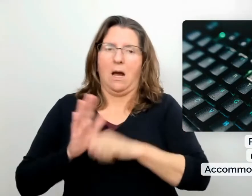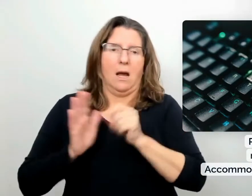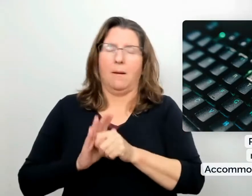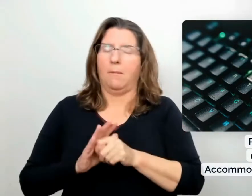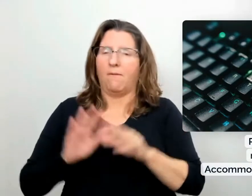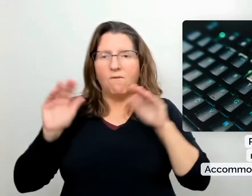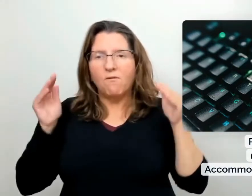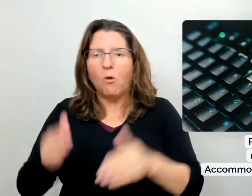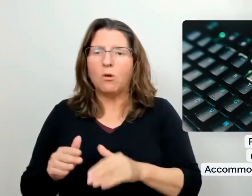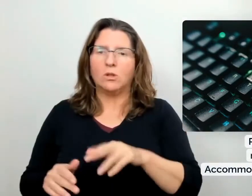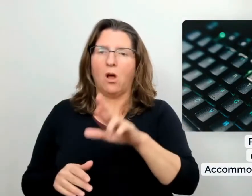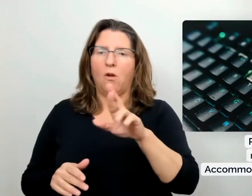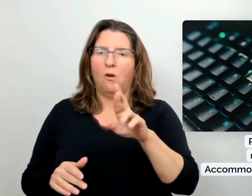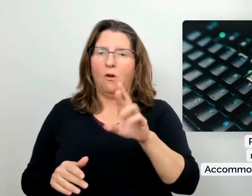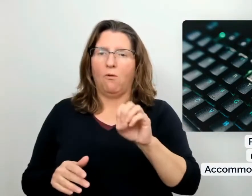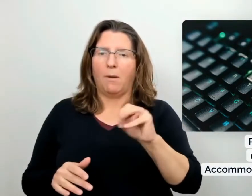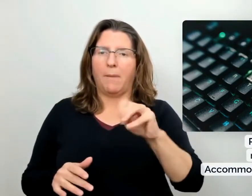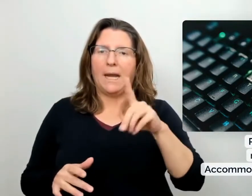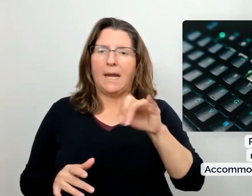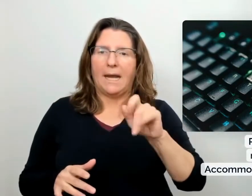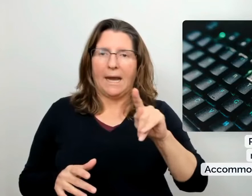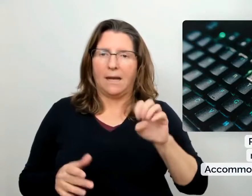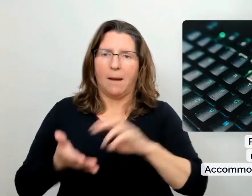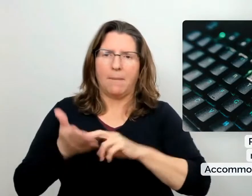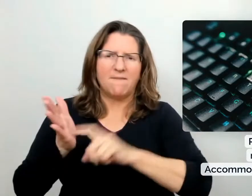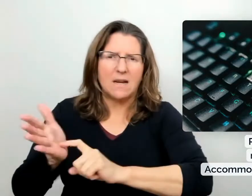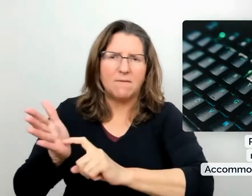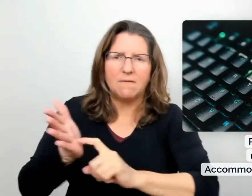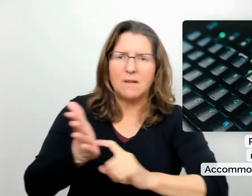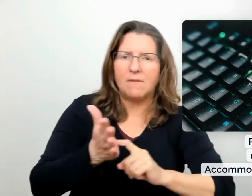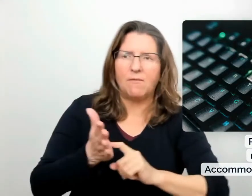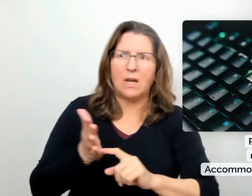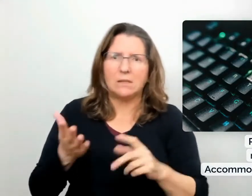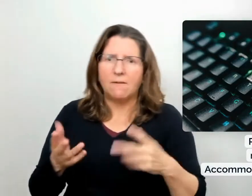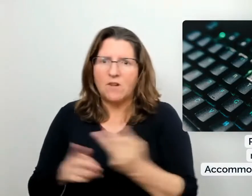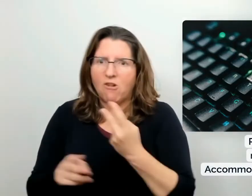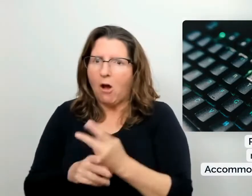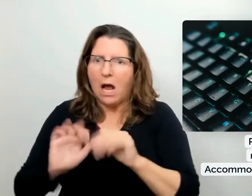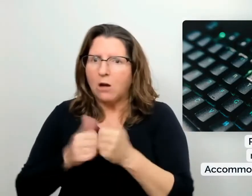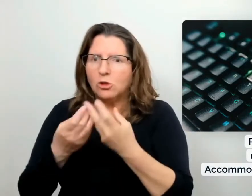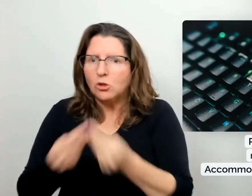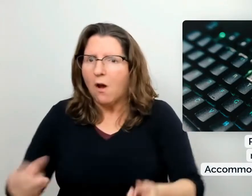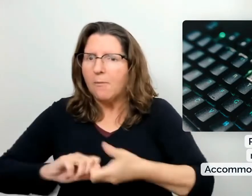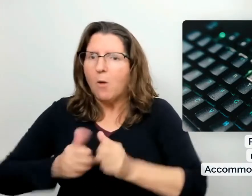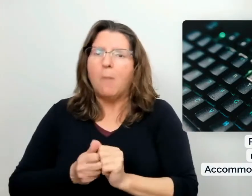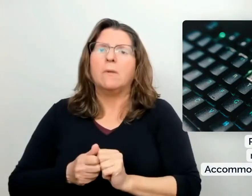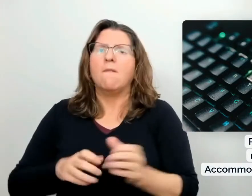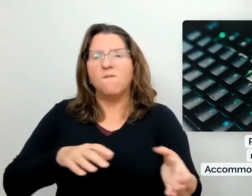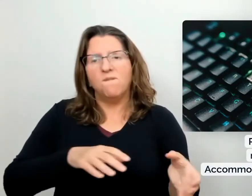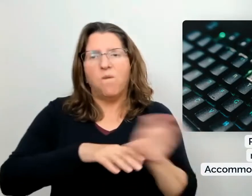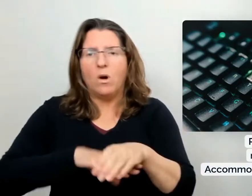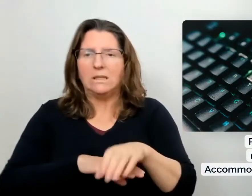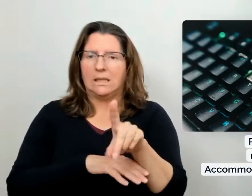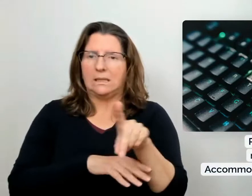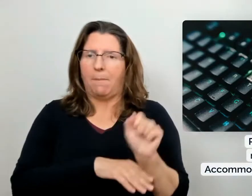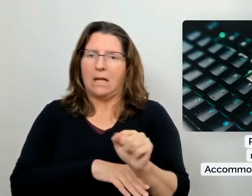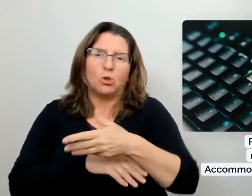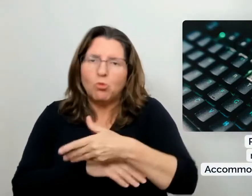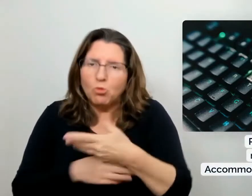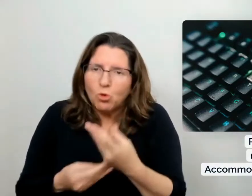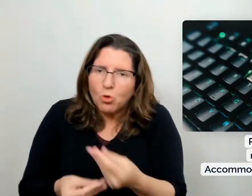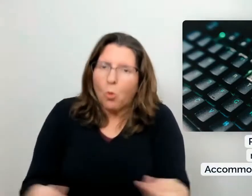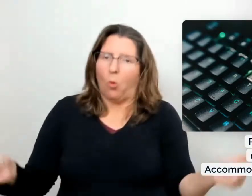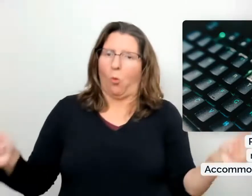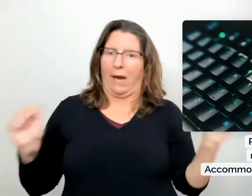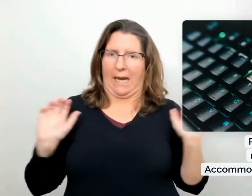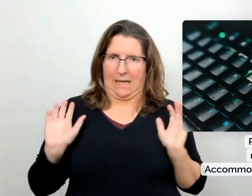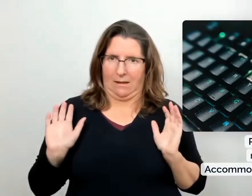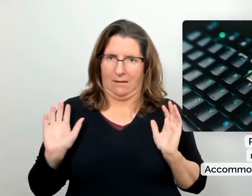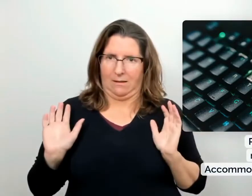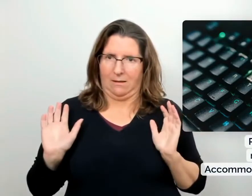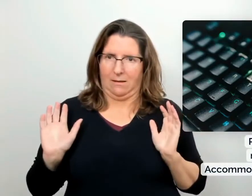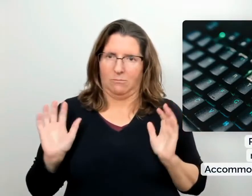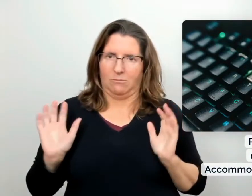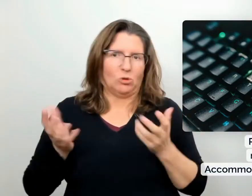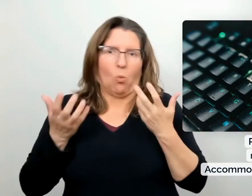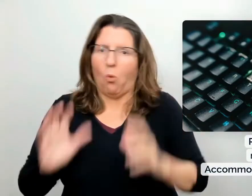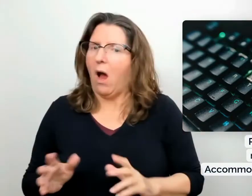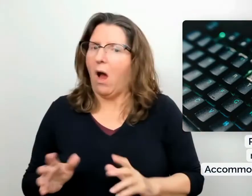In my time, all energy and focus was on remediation. We want the disability to just fade away.